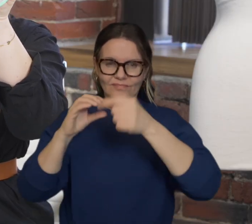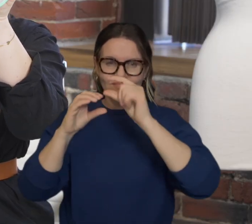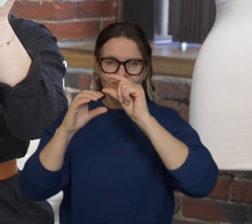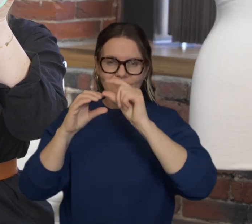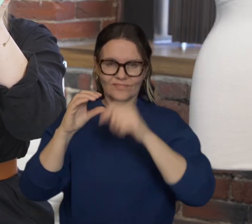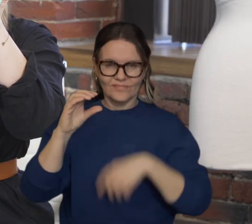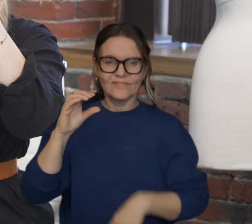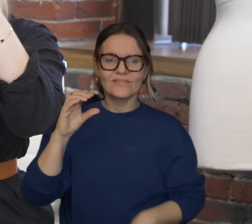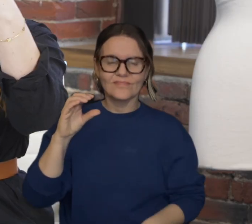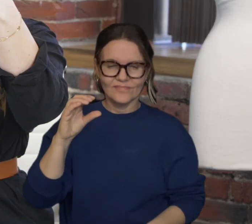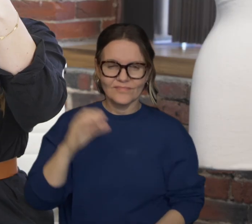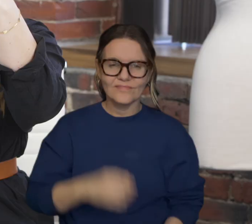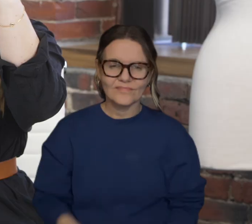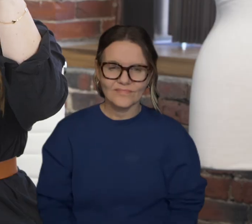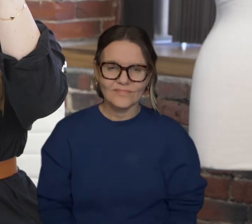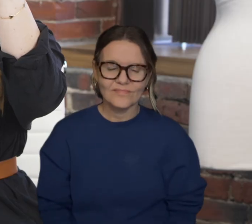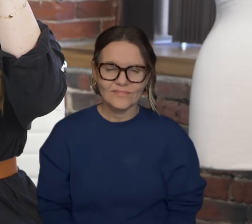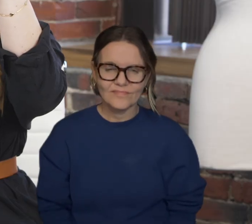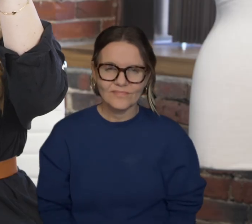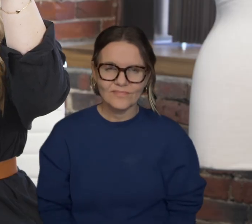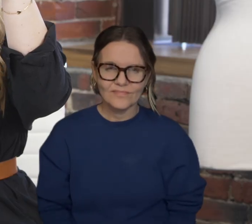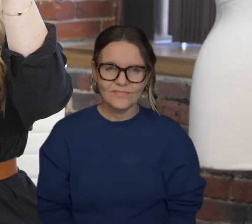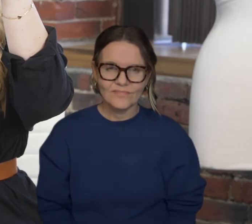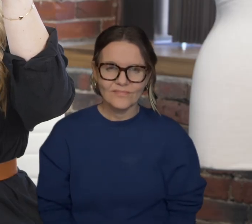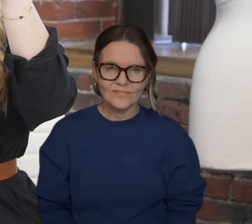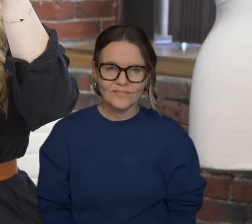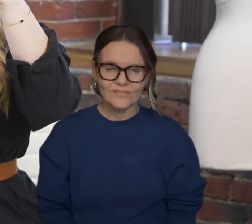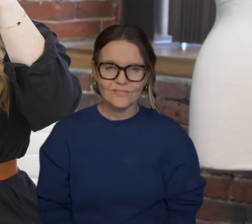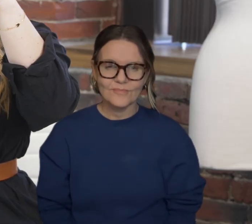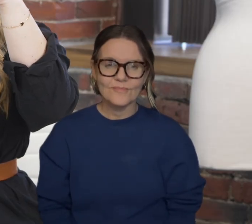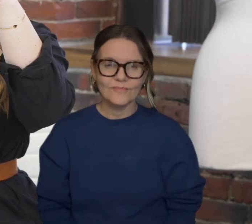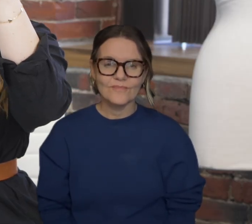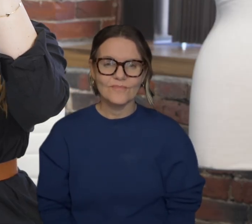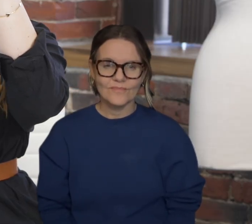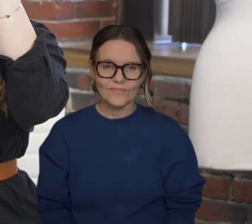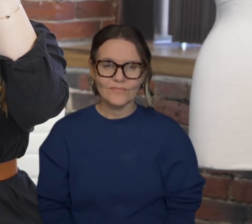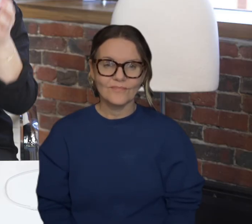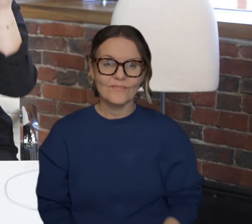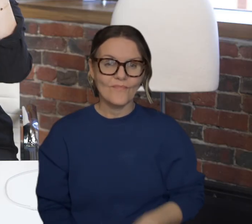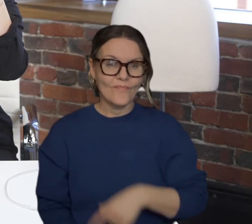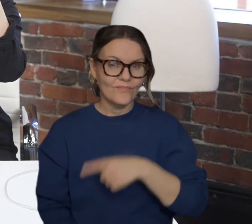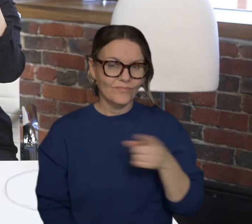and then you'll push up to connect the stopper into its home you're then going